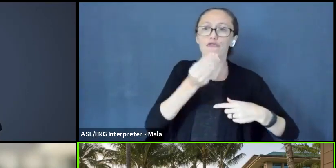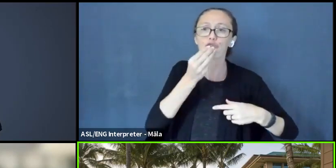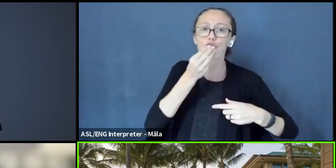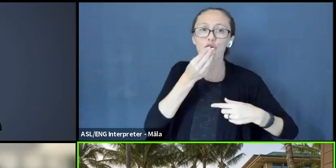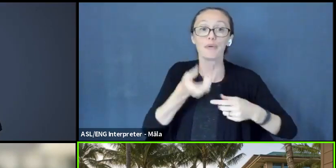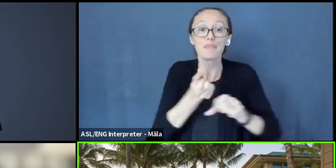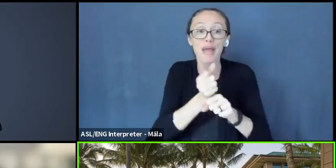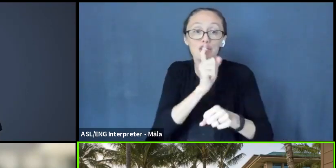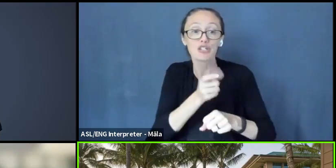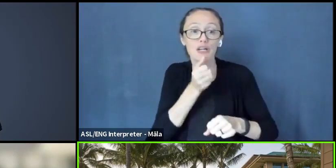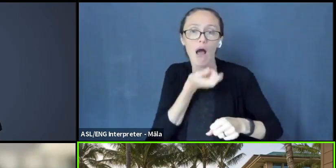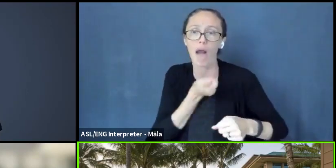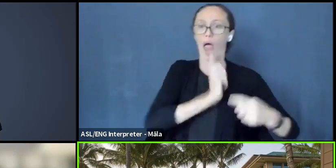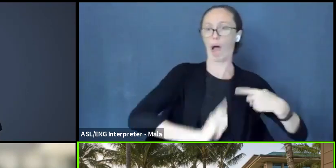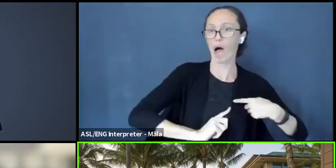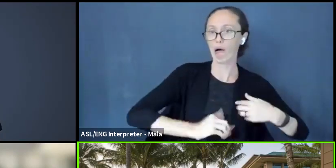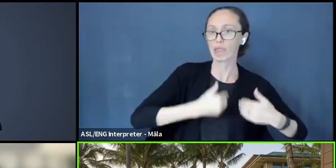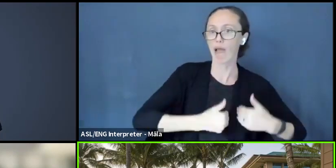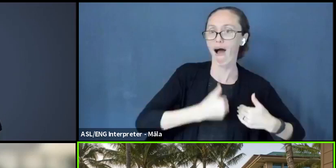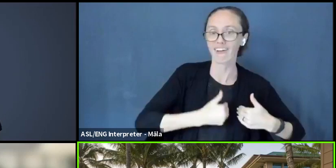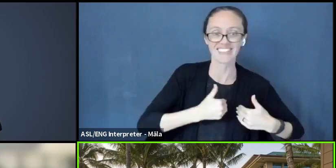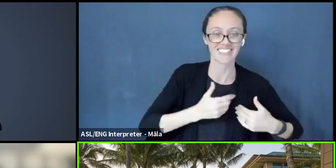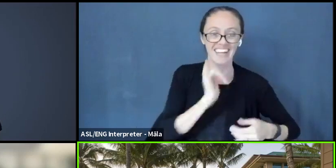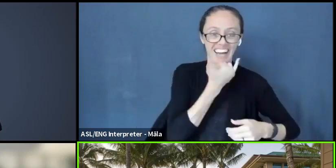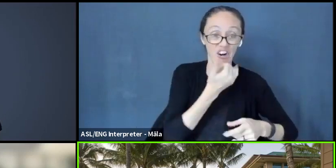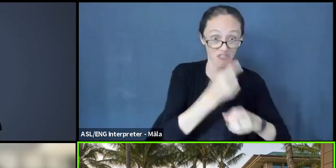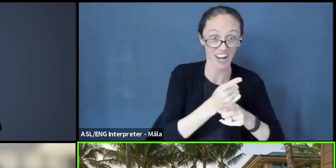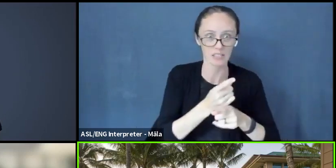lungs.